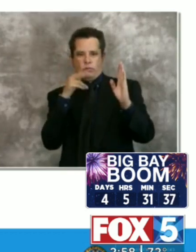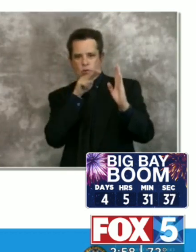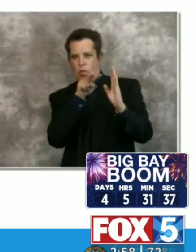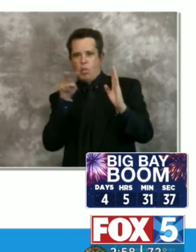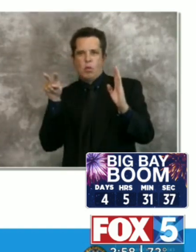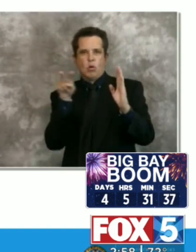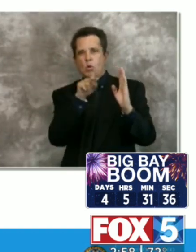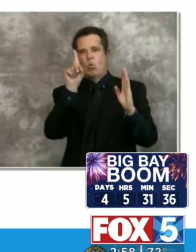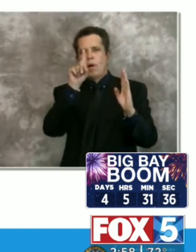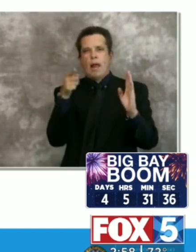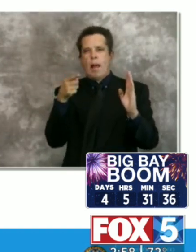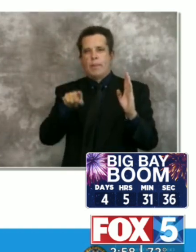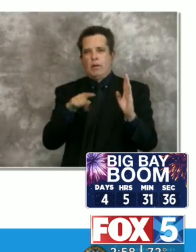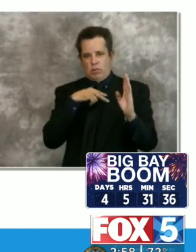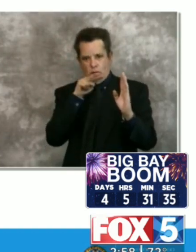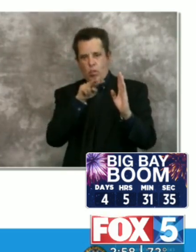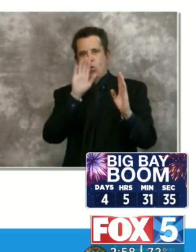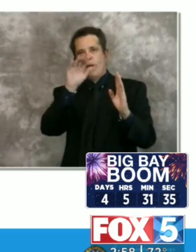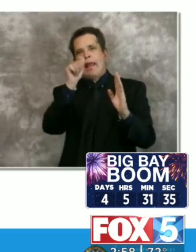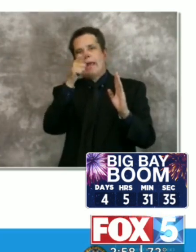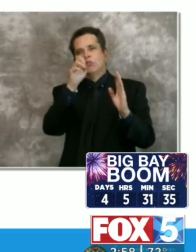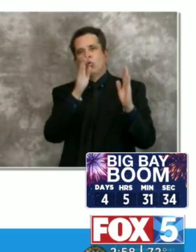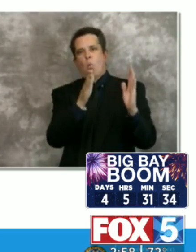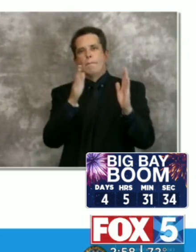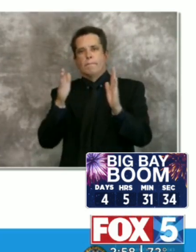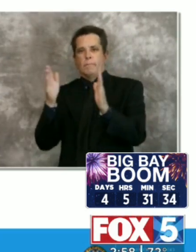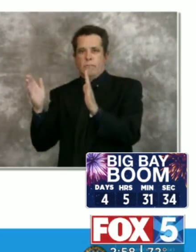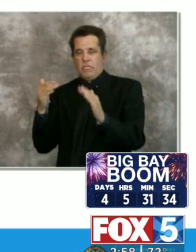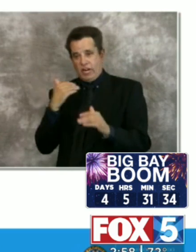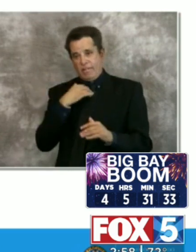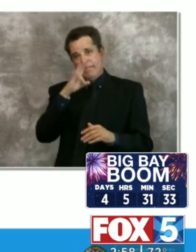YESTERDAY. THE AGE RANGE REMAINS THE SAME FROM 3 MONTHS OF AGE TO 102 YEARS OF AGE